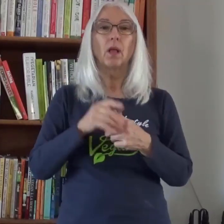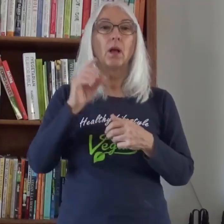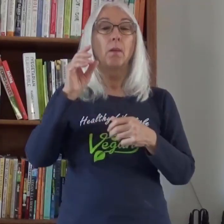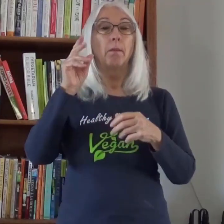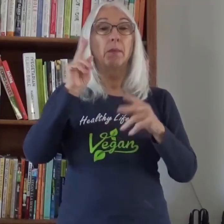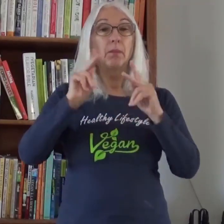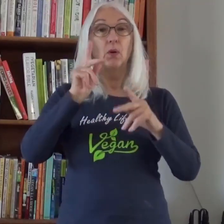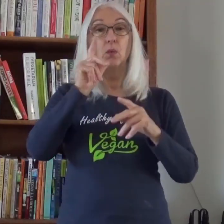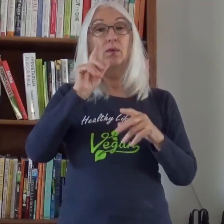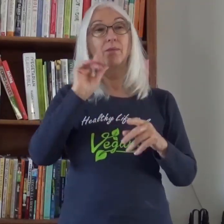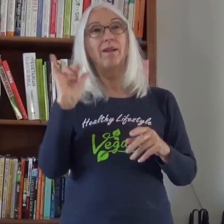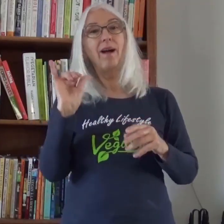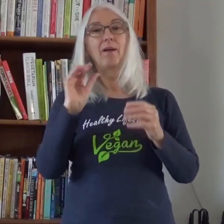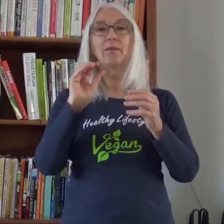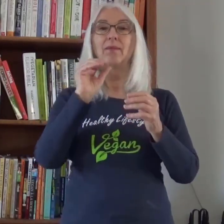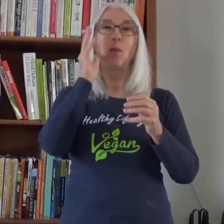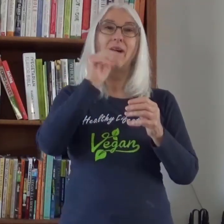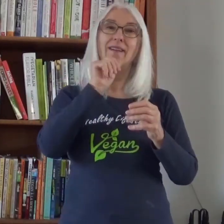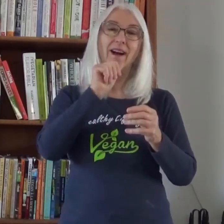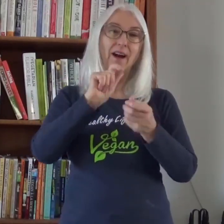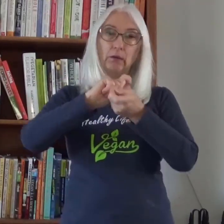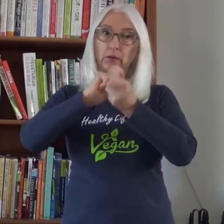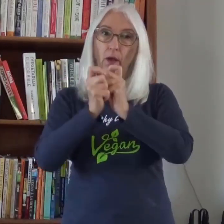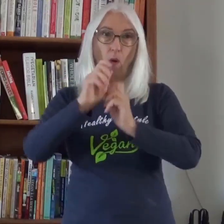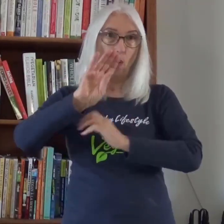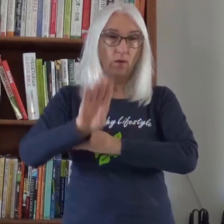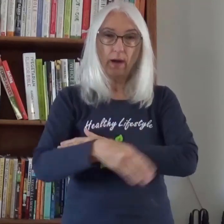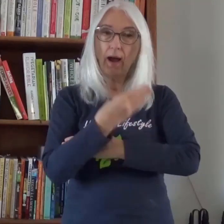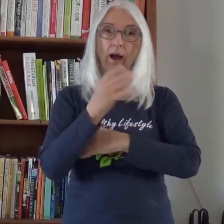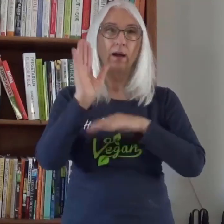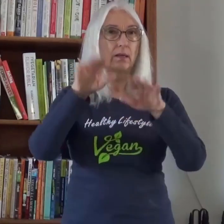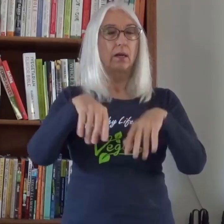People likely will not change overnight.